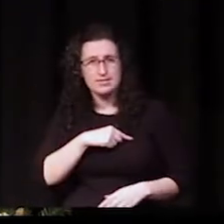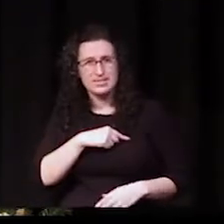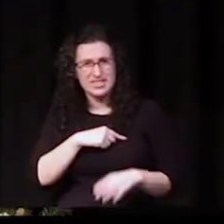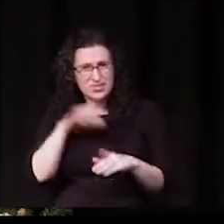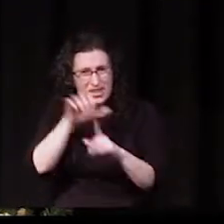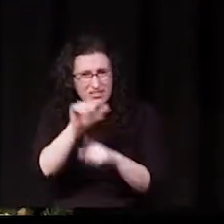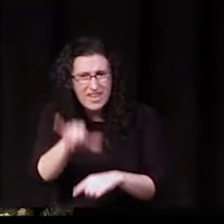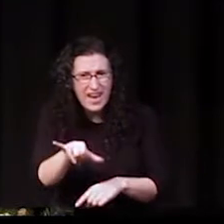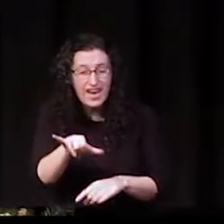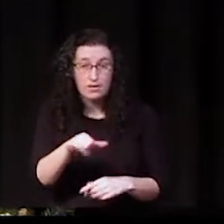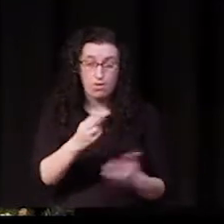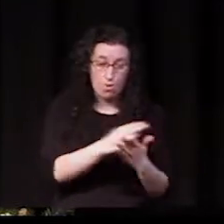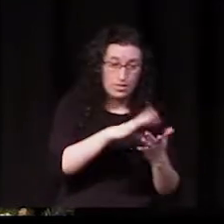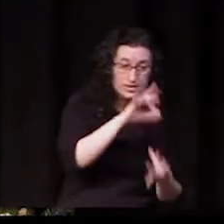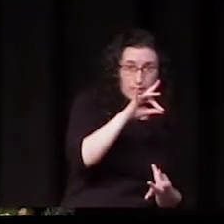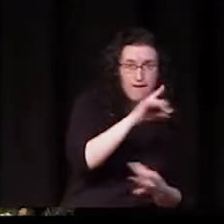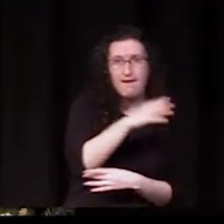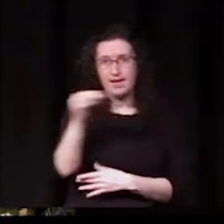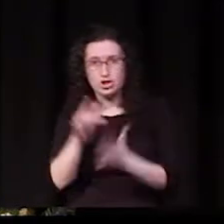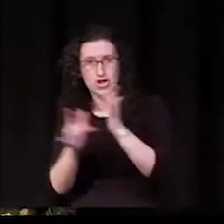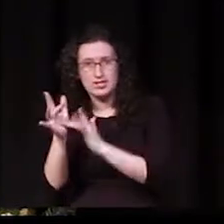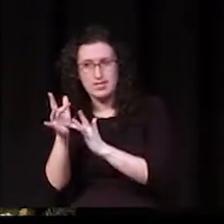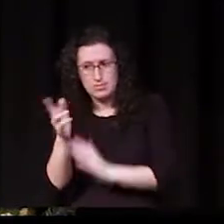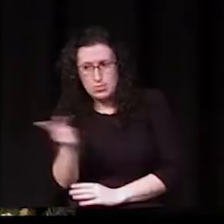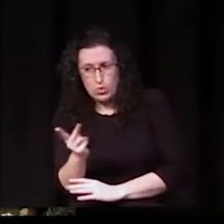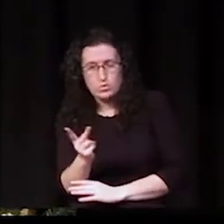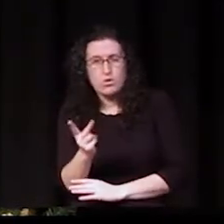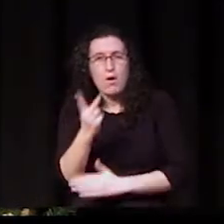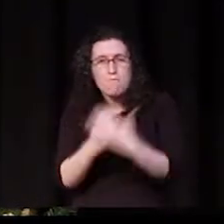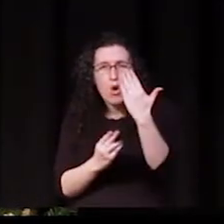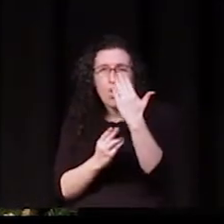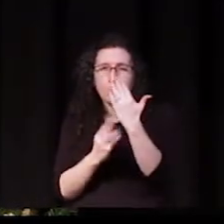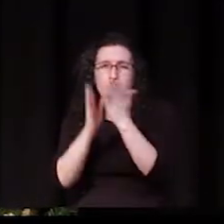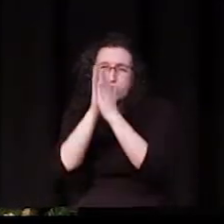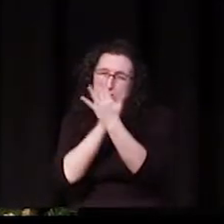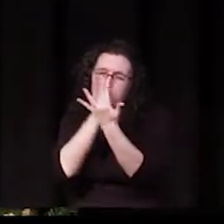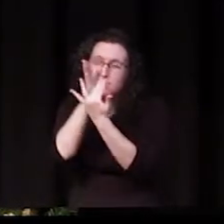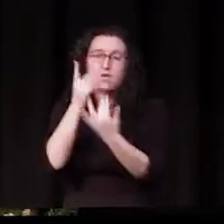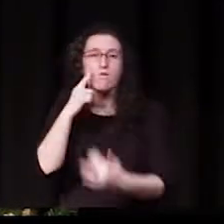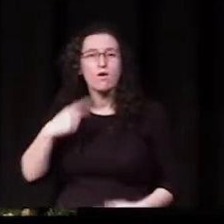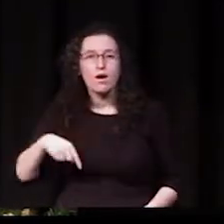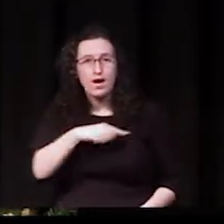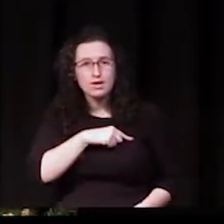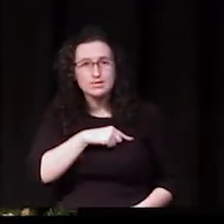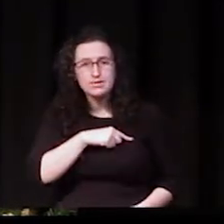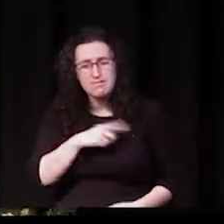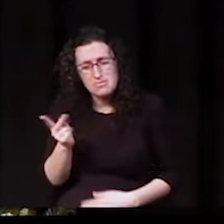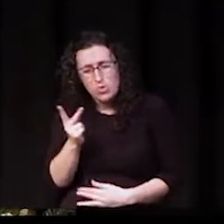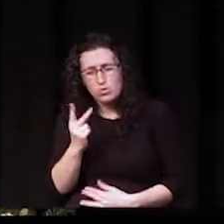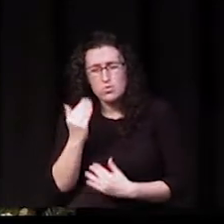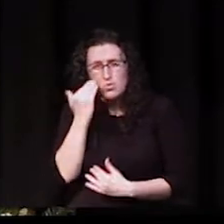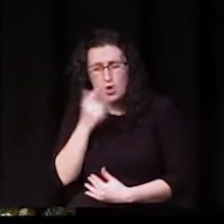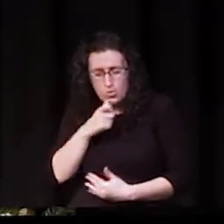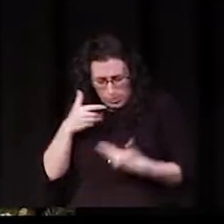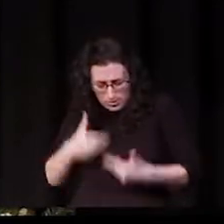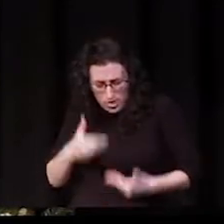Both Holy Spirit and Jesus are interceding for us, they're praying for us, they know us, and they're on our side.